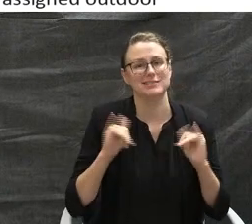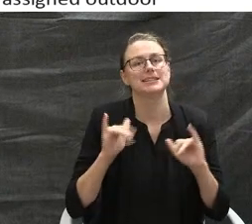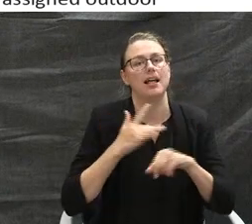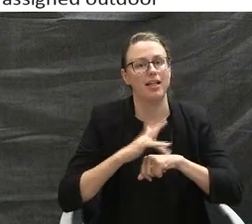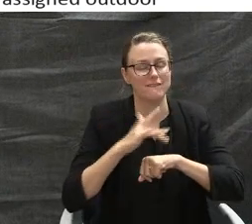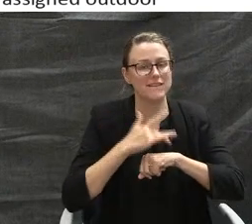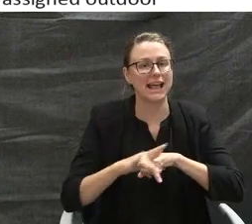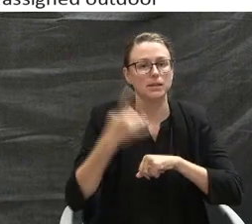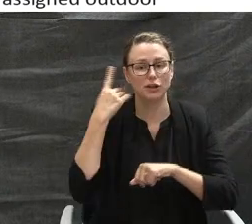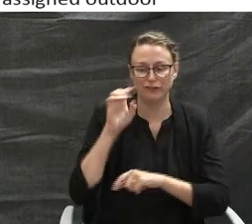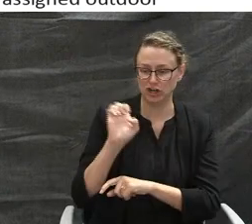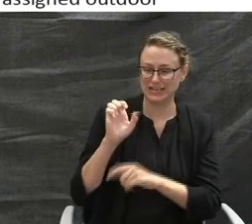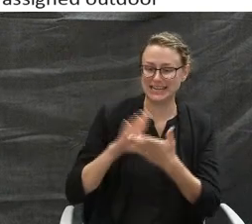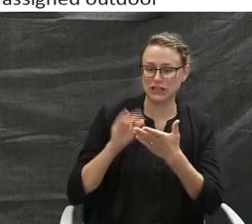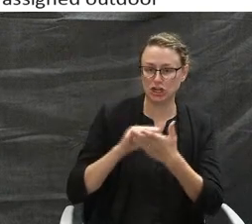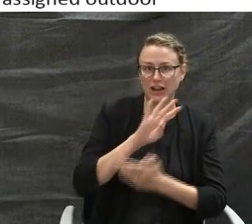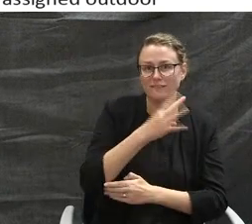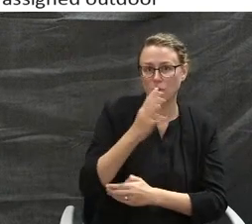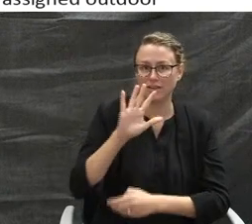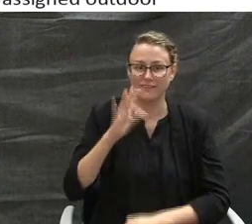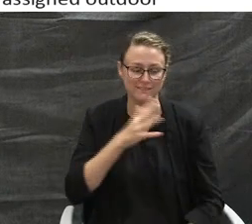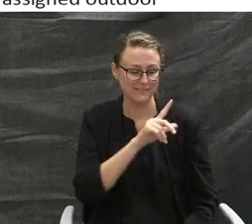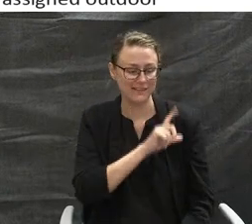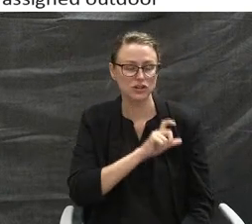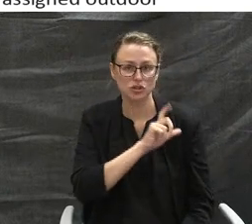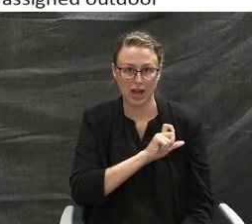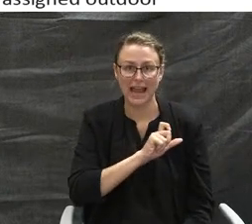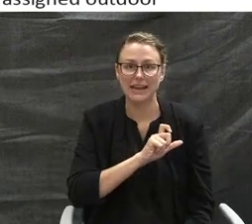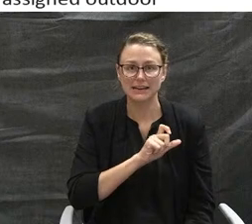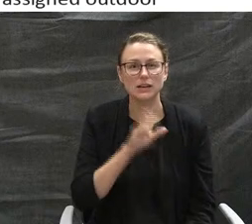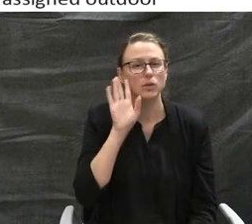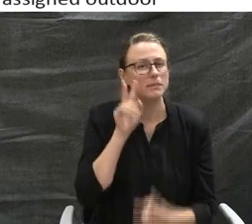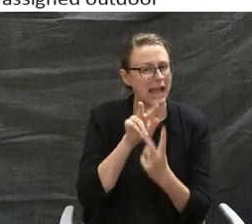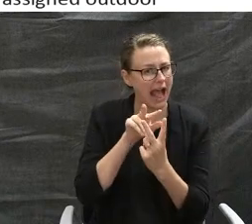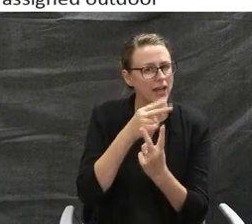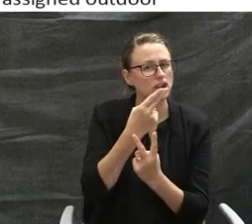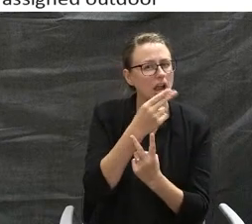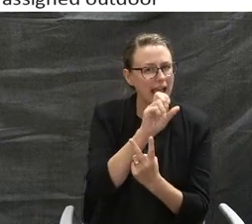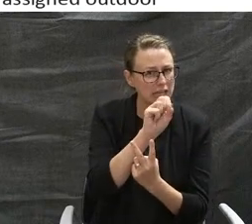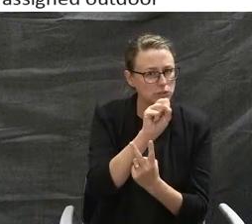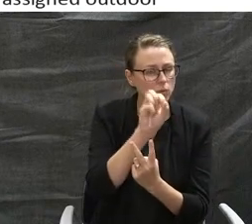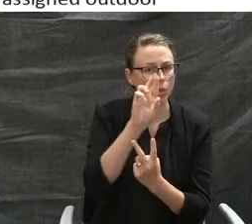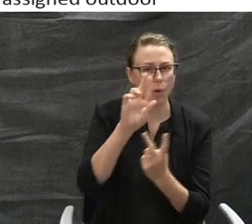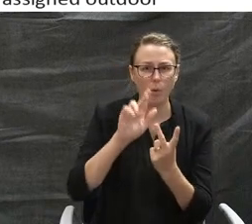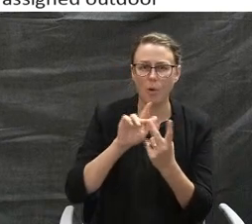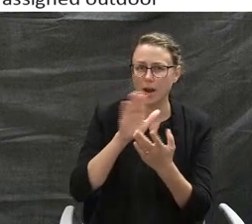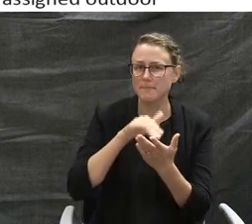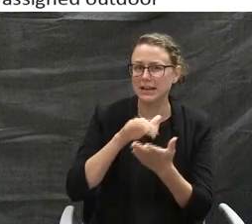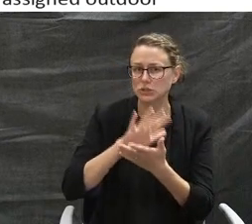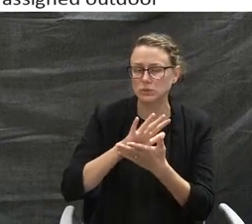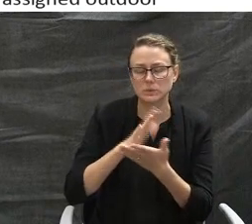4th and 5th grade, which will be either at the high school or one of the middle schools.